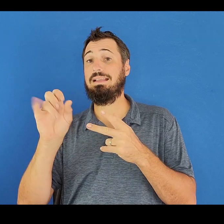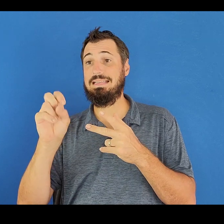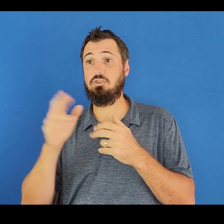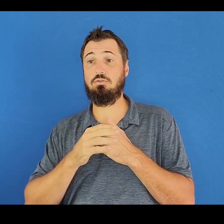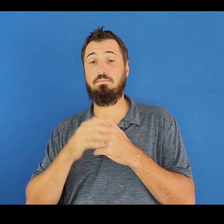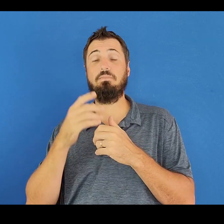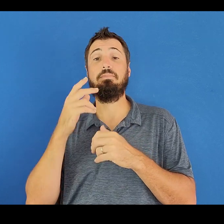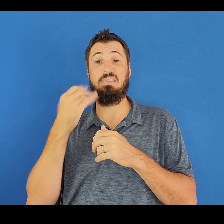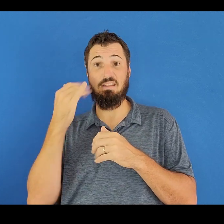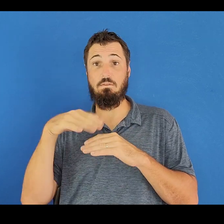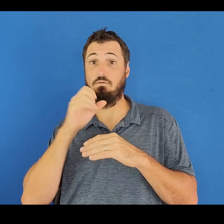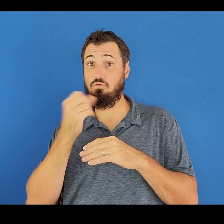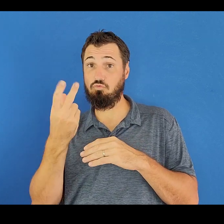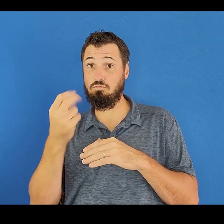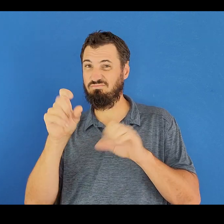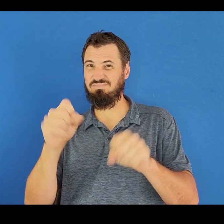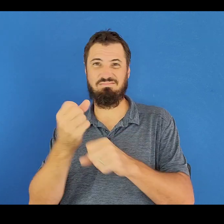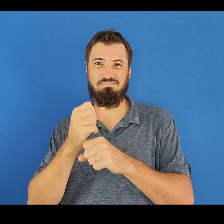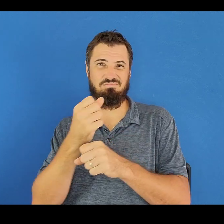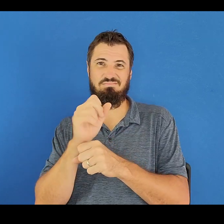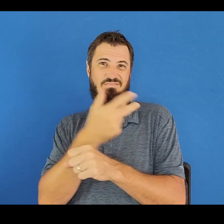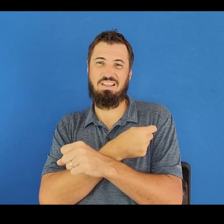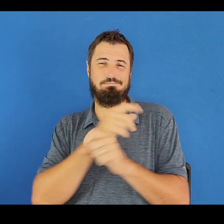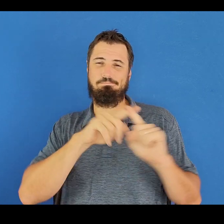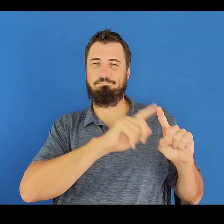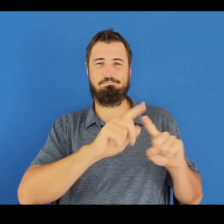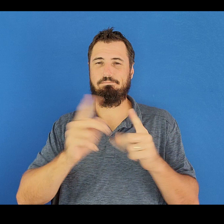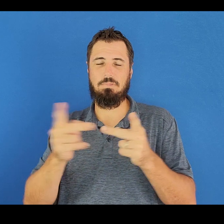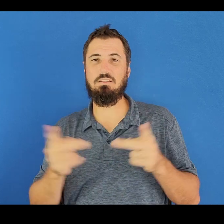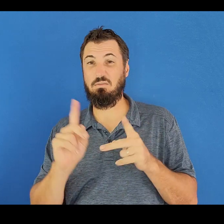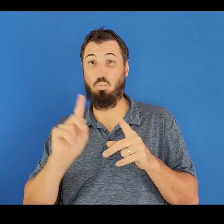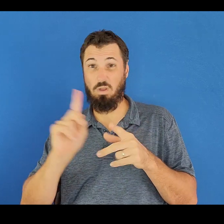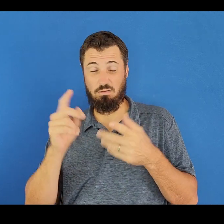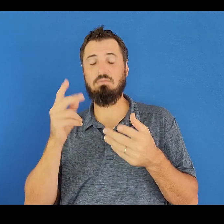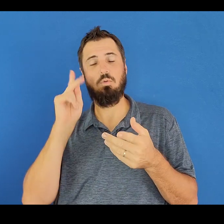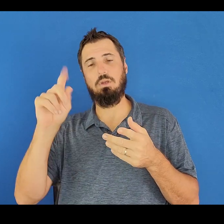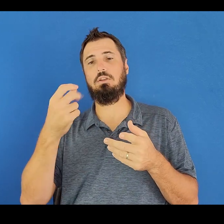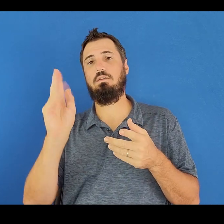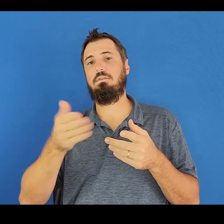and older are widely available; for a full list of locations visit Kauai.gov/vaccine